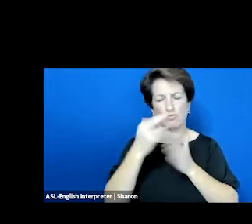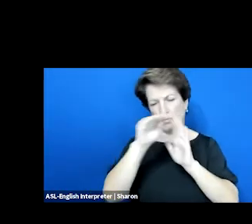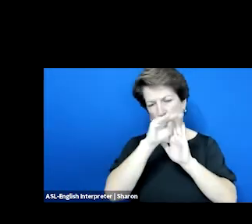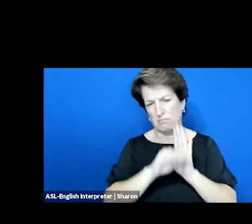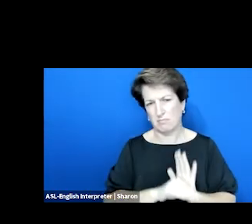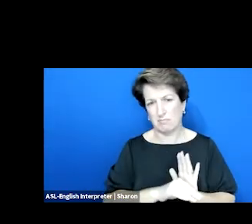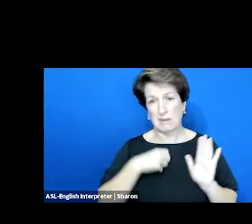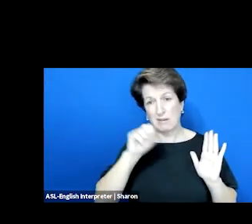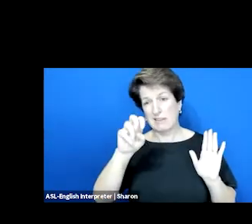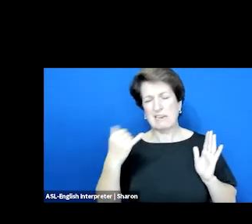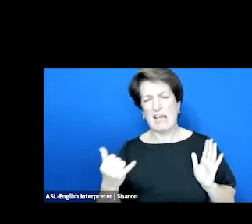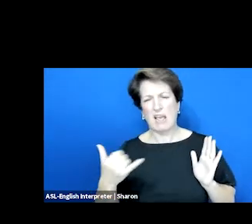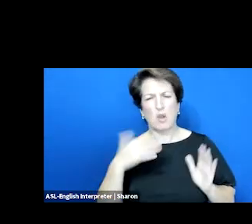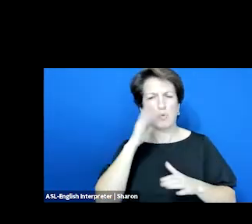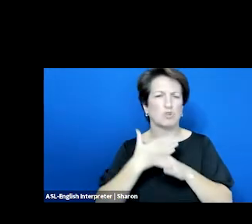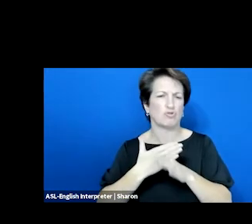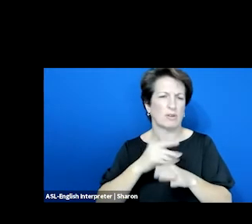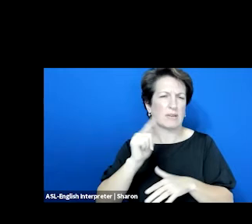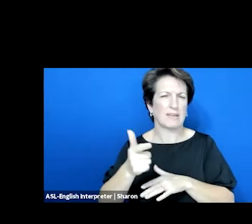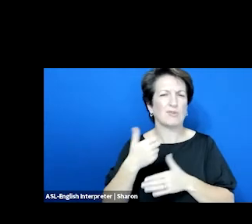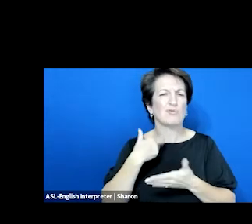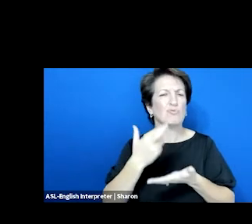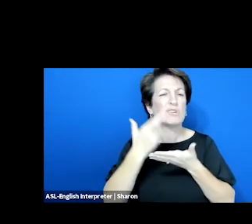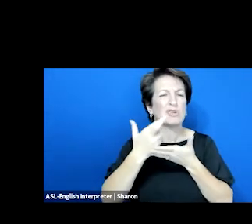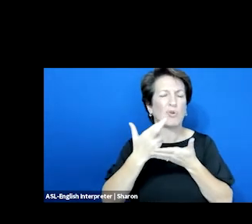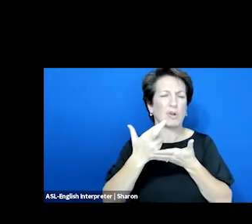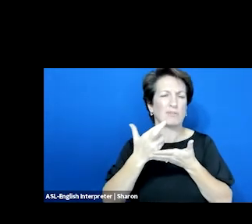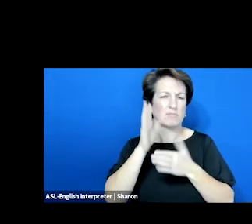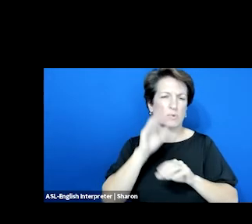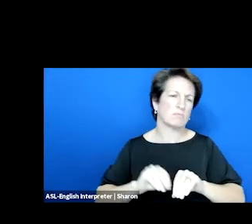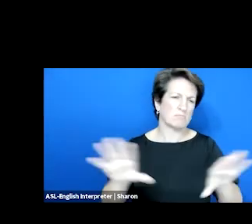required to check that your name and date of